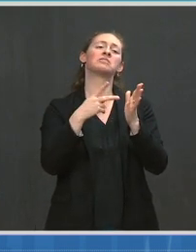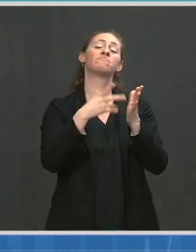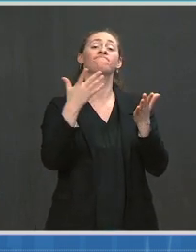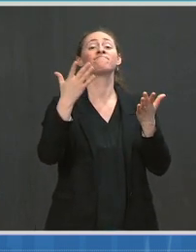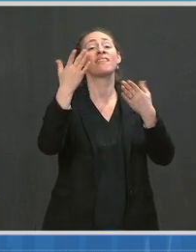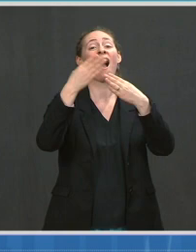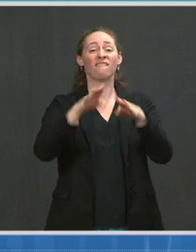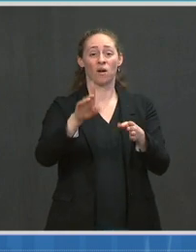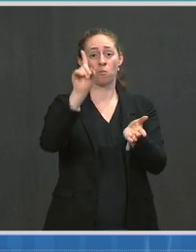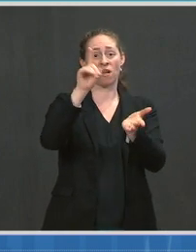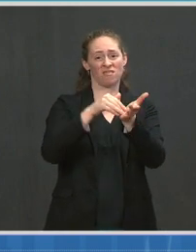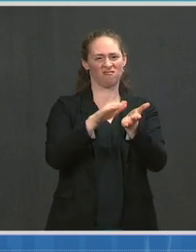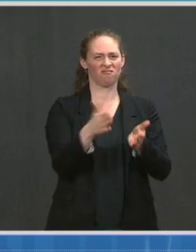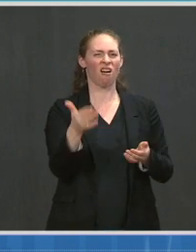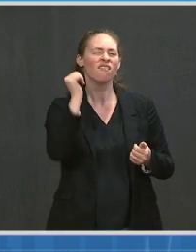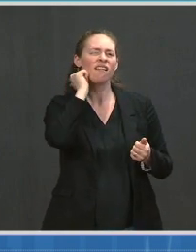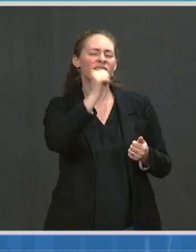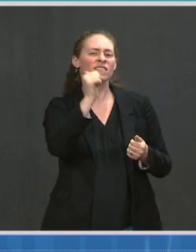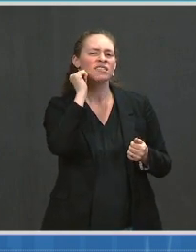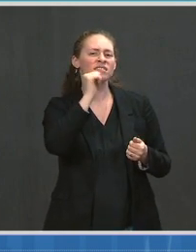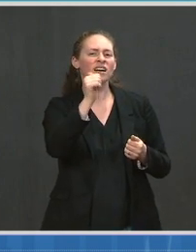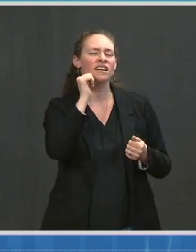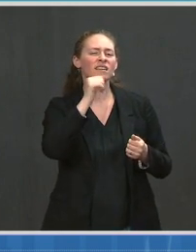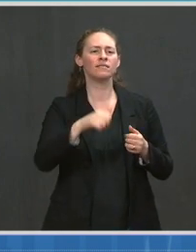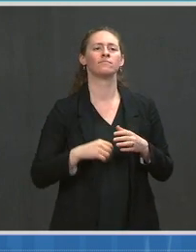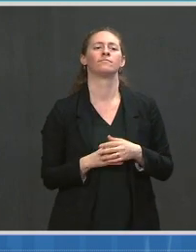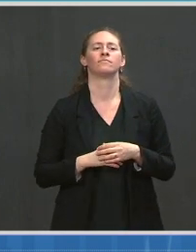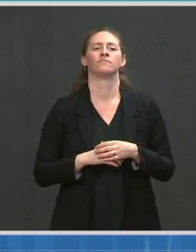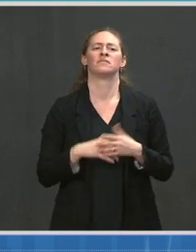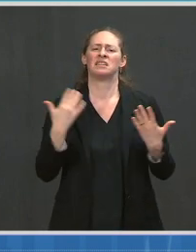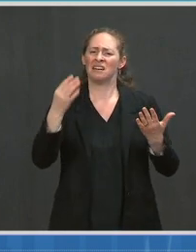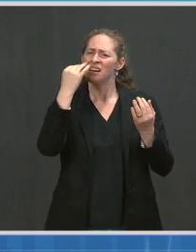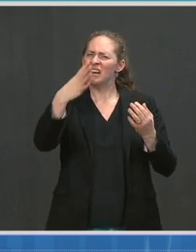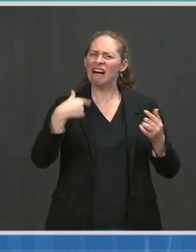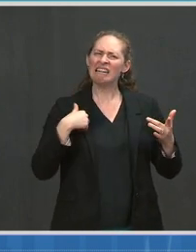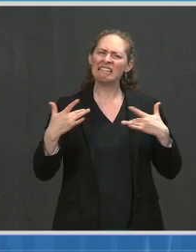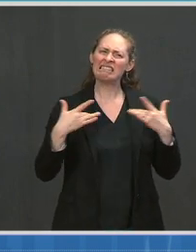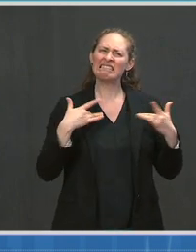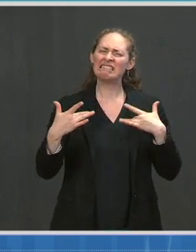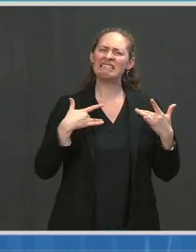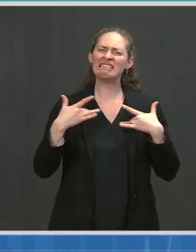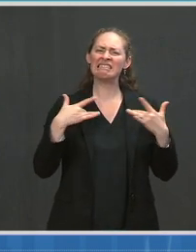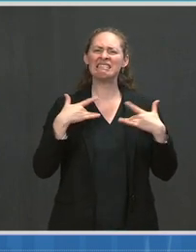I remain deeply concerned about this trajectory. We have seen cases and hospital admissions